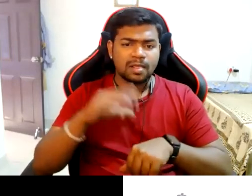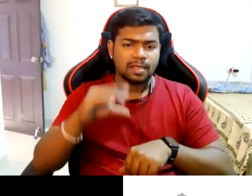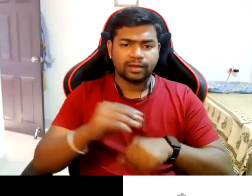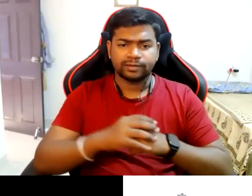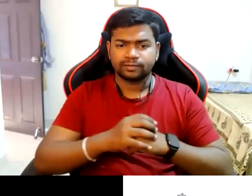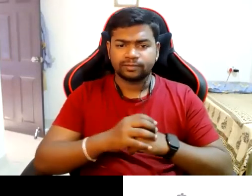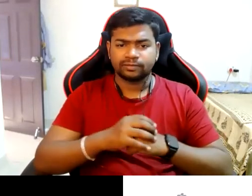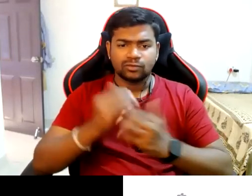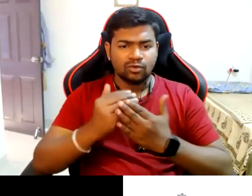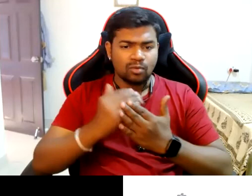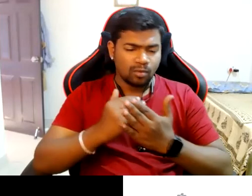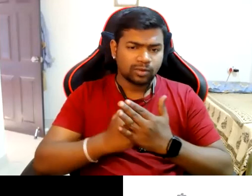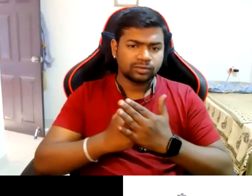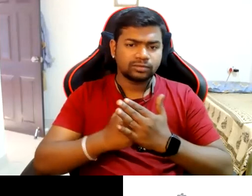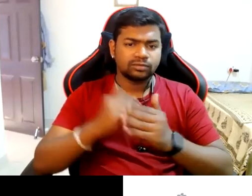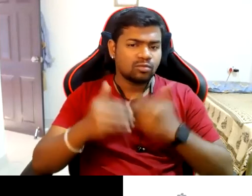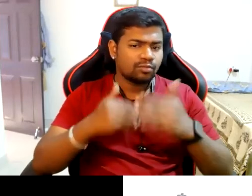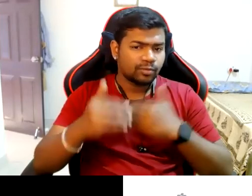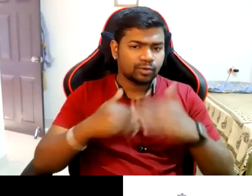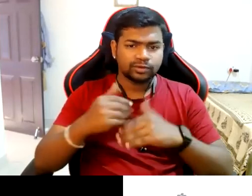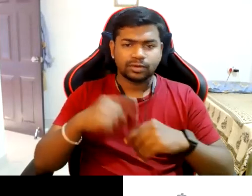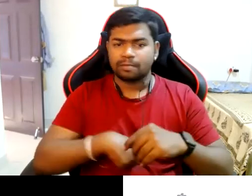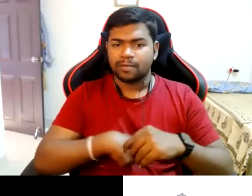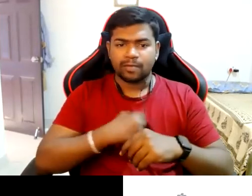focus on positivity, focus on being youself